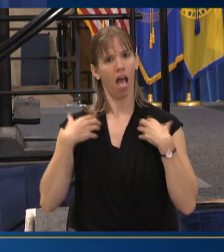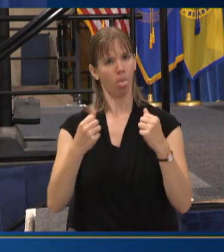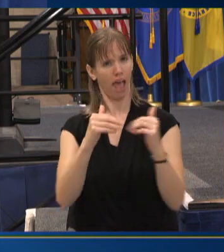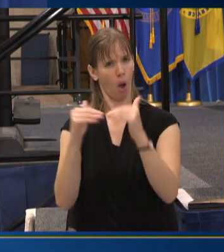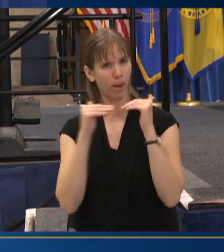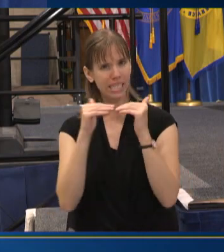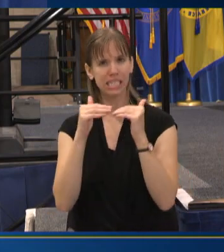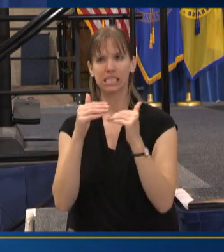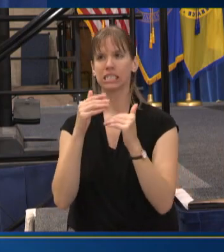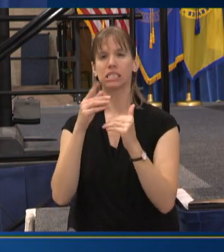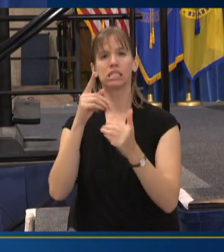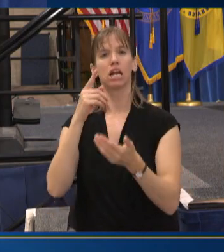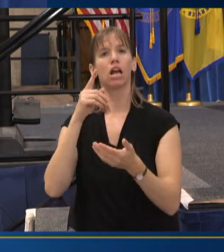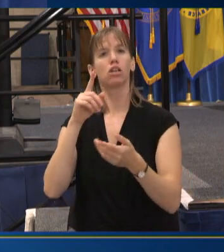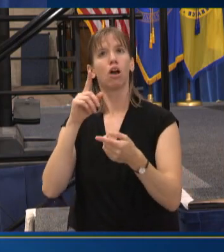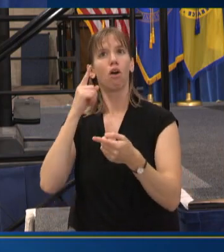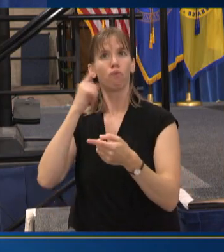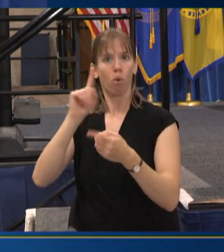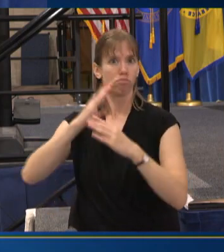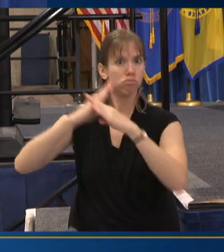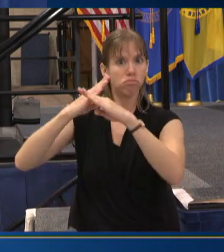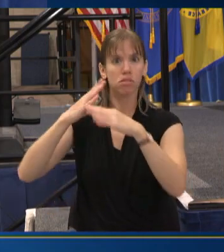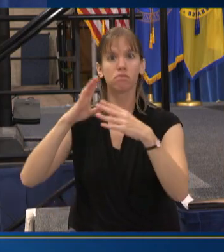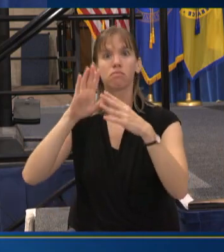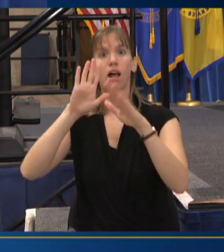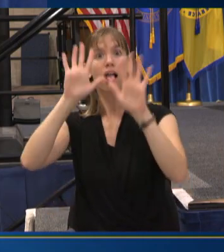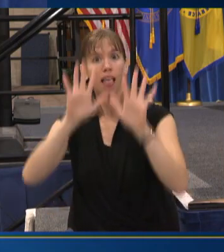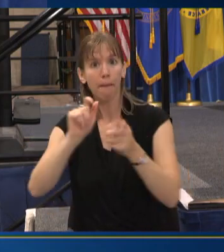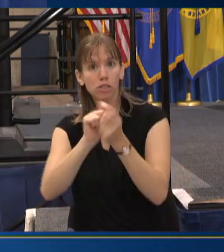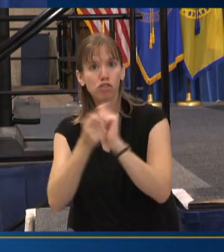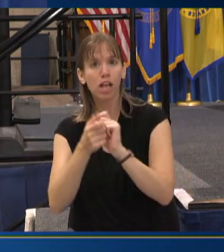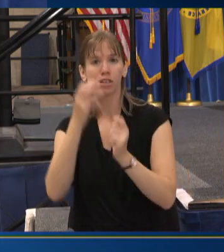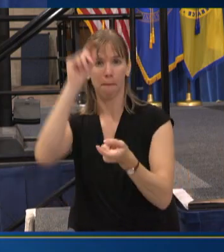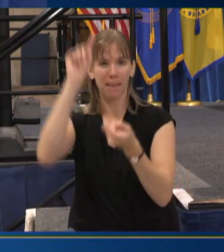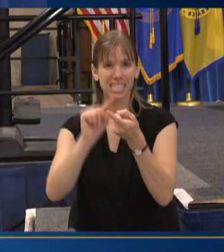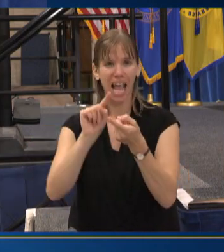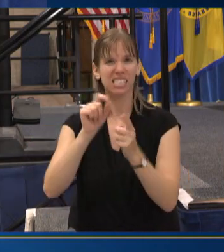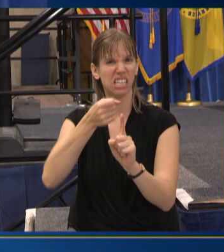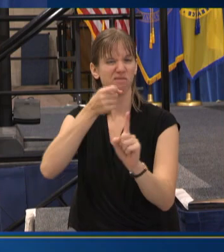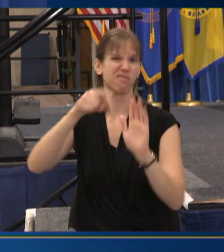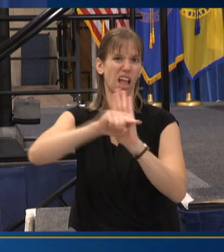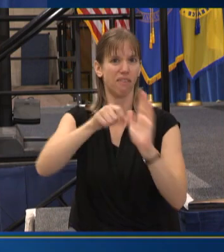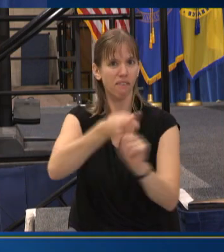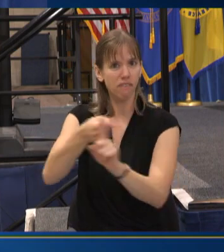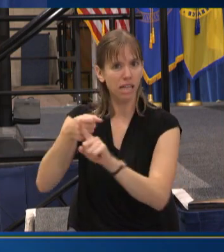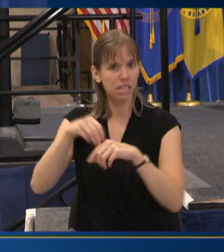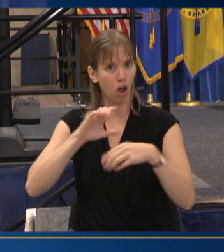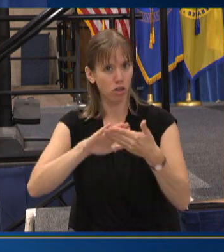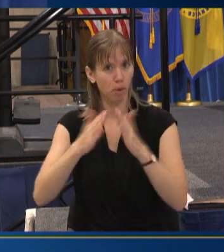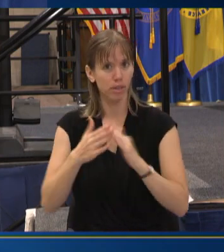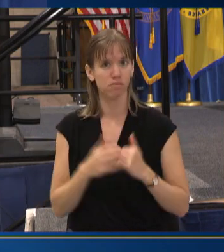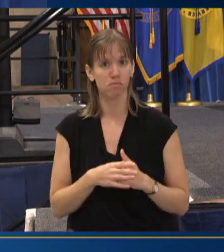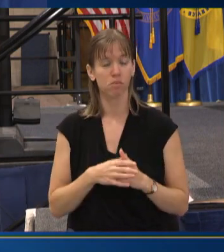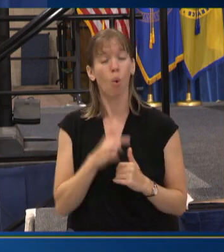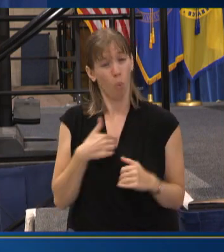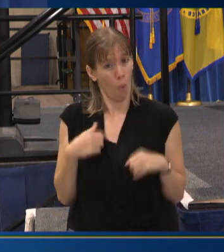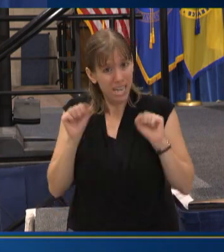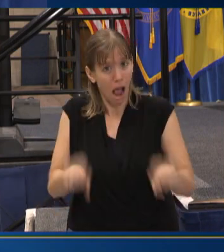change and to mitigate its effects on our communities. And we can do this. We can do this in part by building